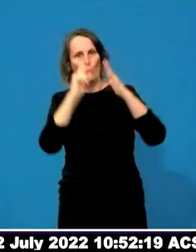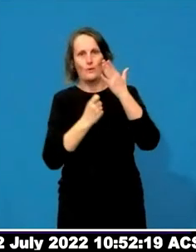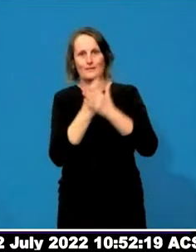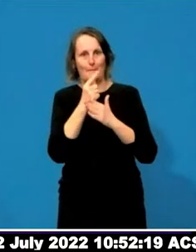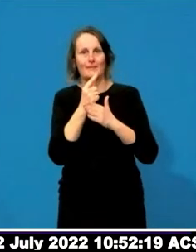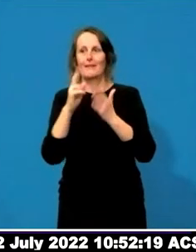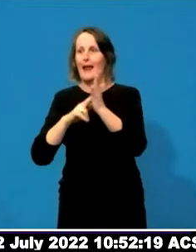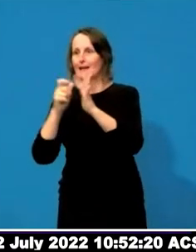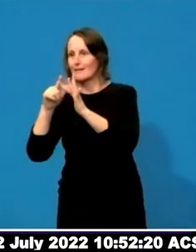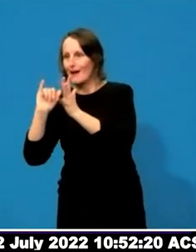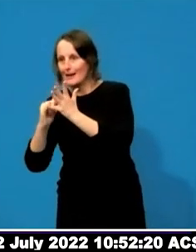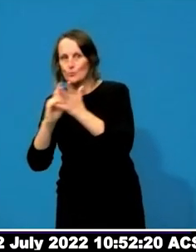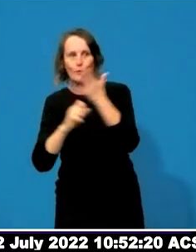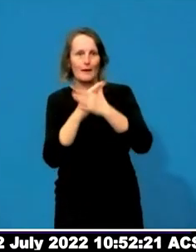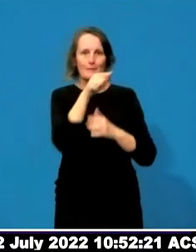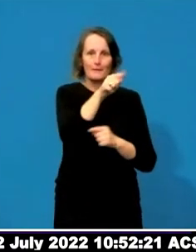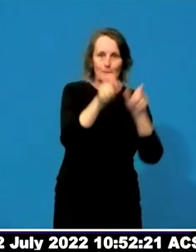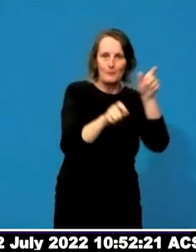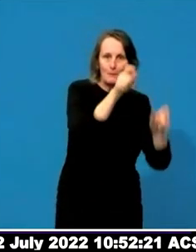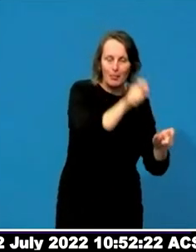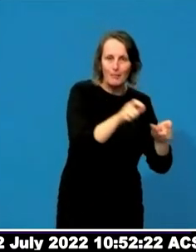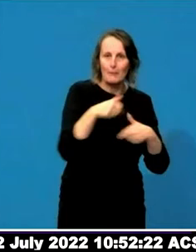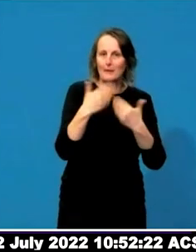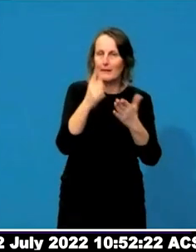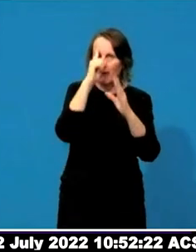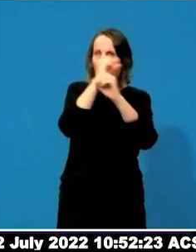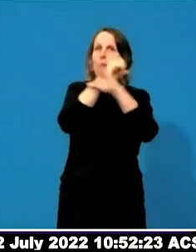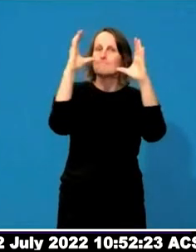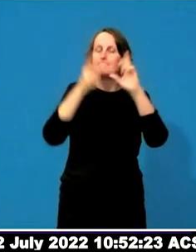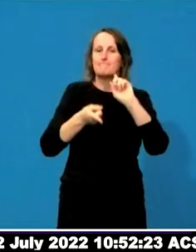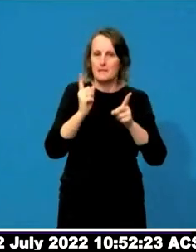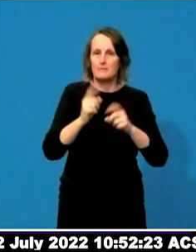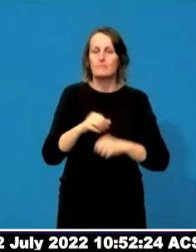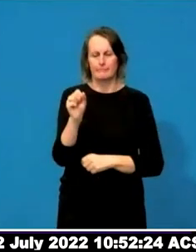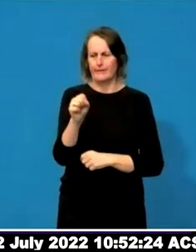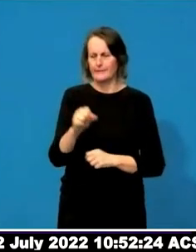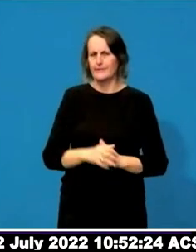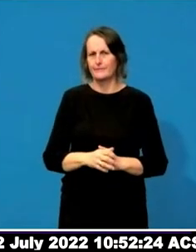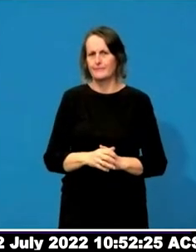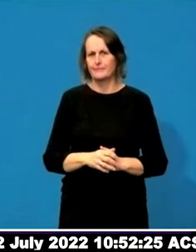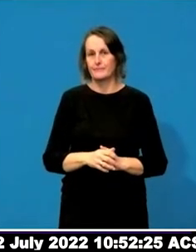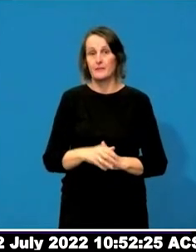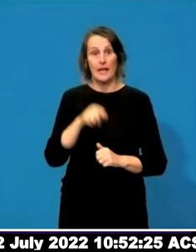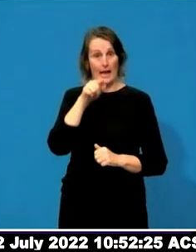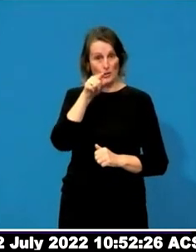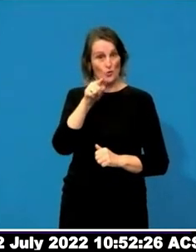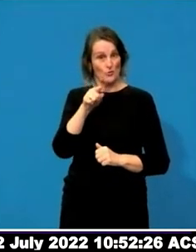And you have also, I understand, consulted with your colleagues within your office - Yes. in preparing this statement? Yes.